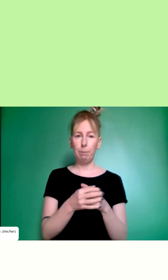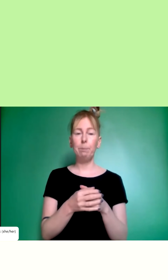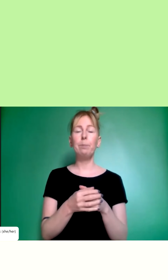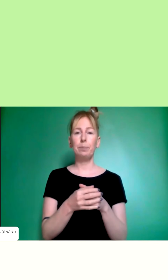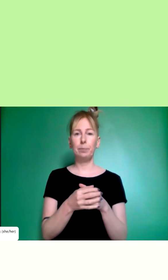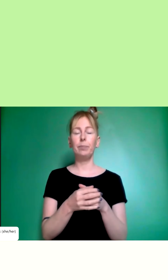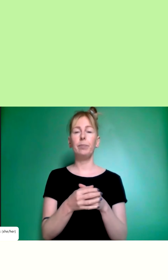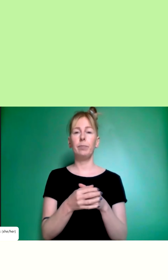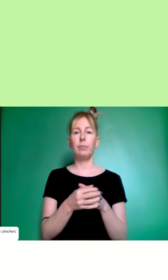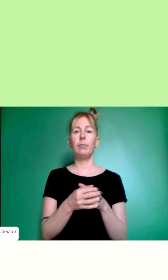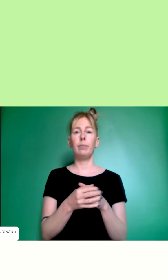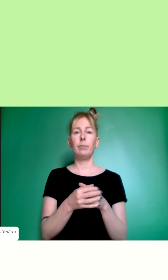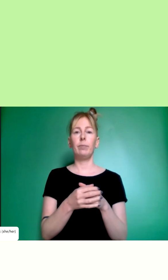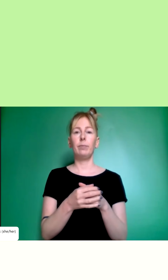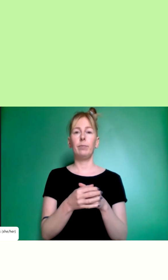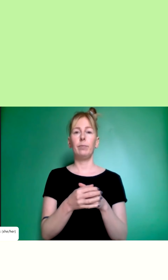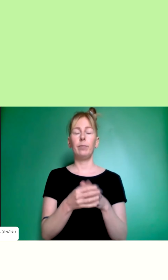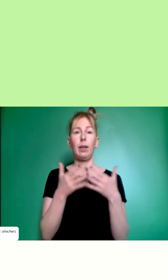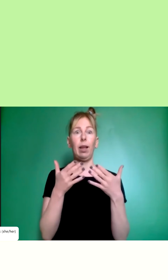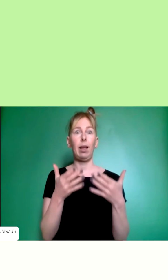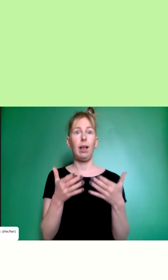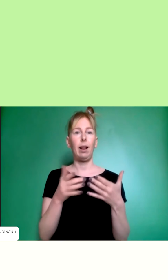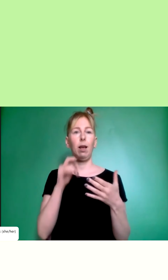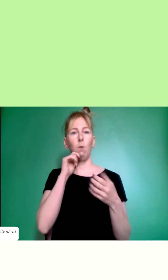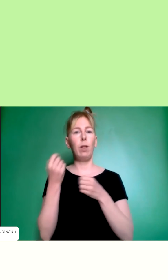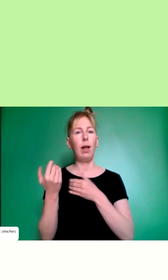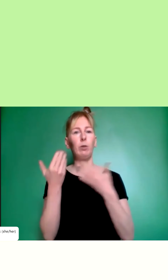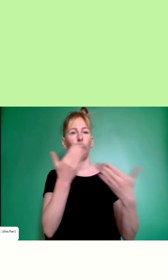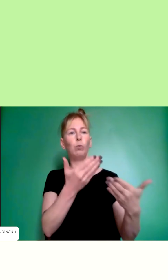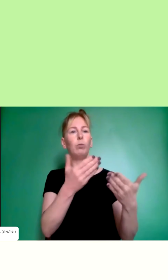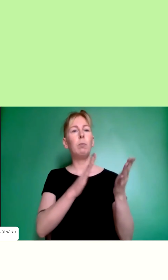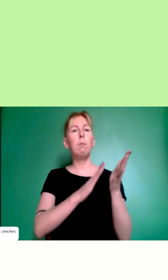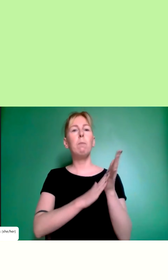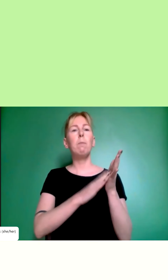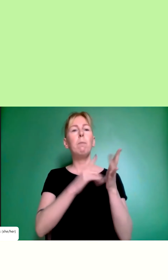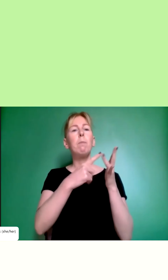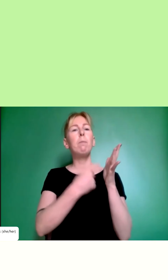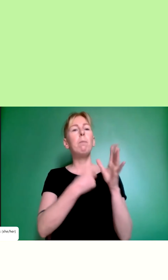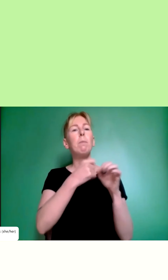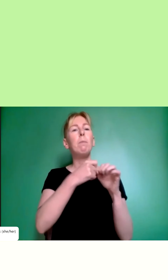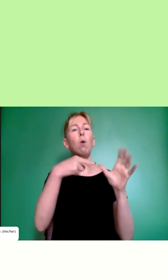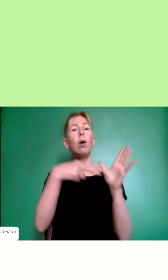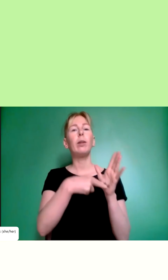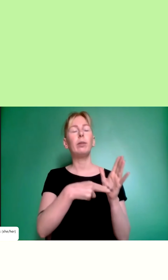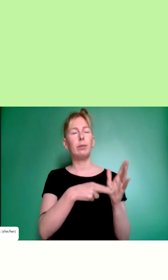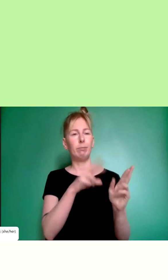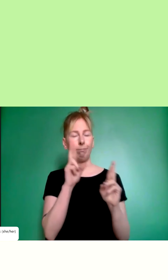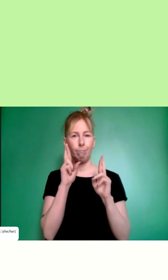And I'm now going to hand over to Morgan. I really do hope you enjoy the event.